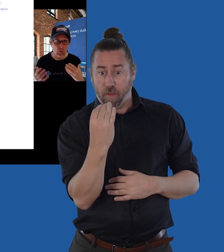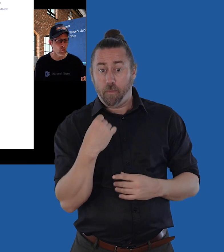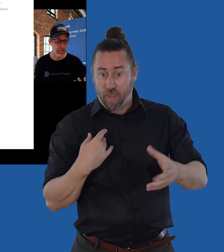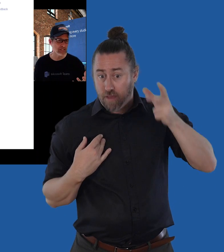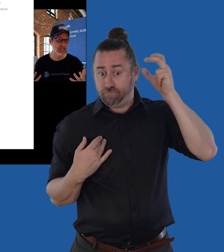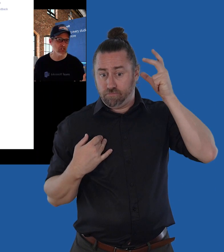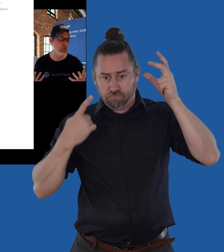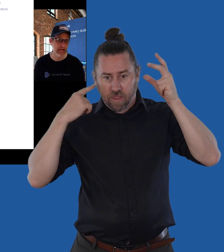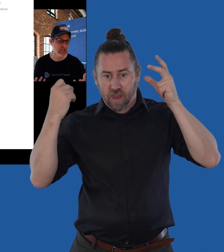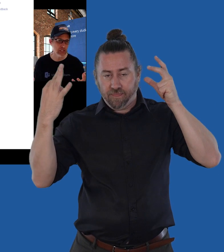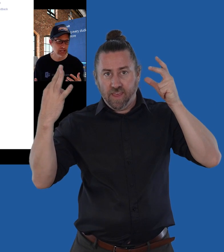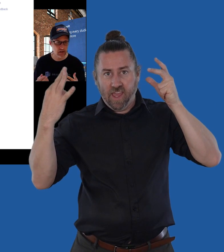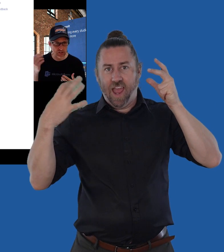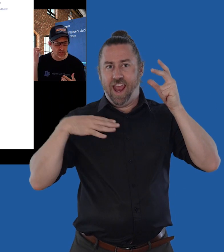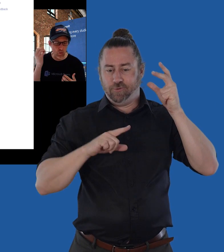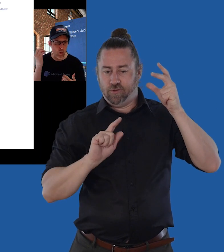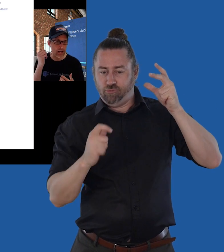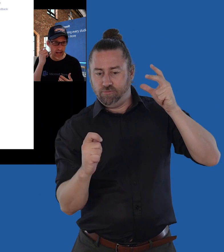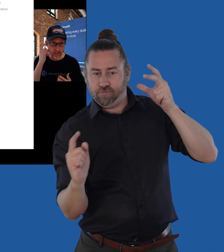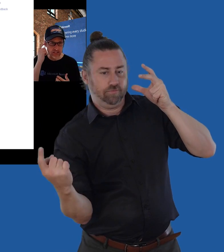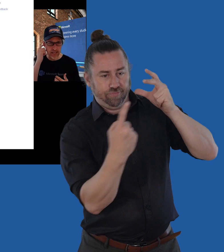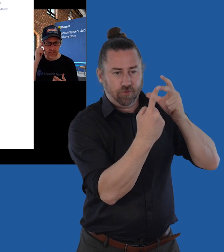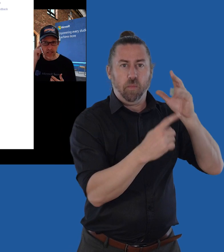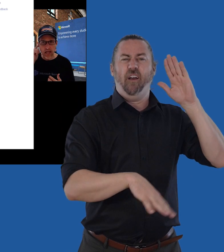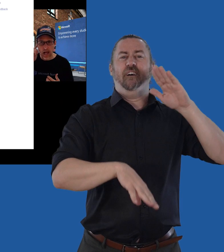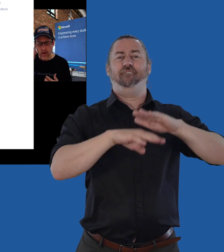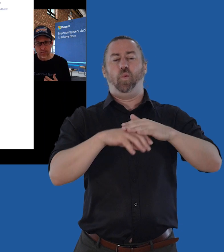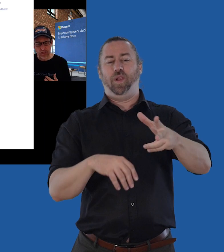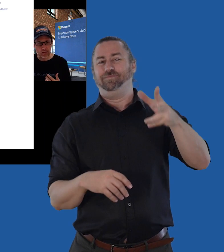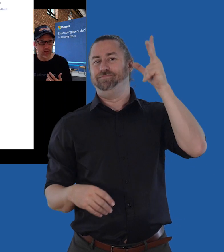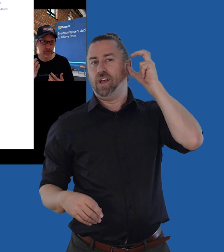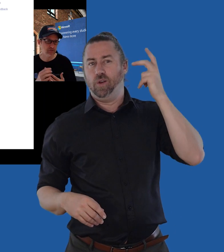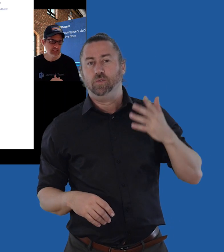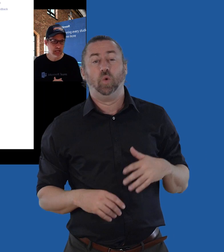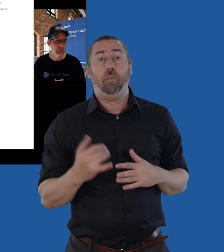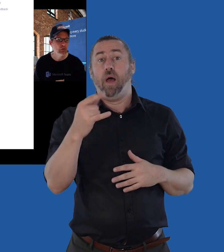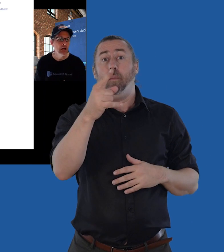or maybe situationally, I've just got one headset earpiece, for example.